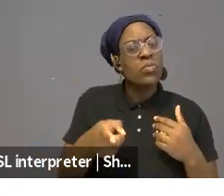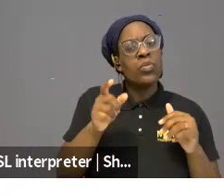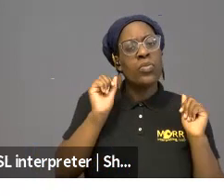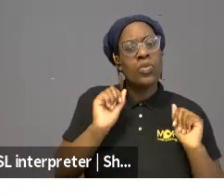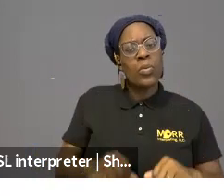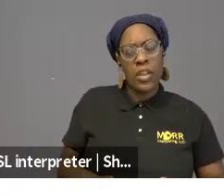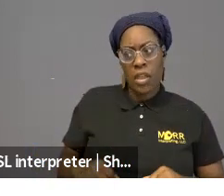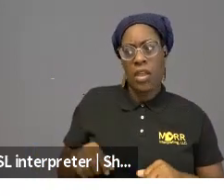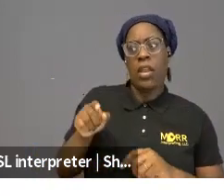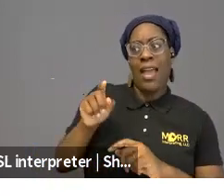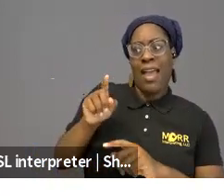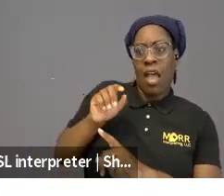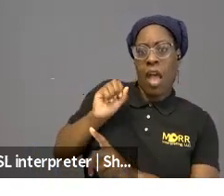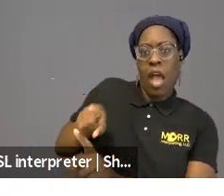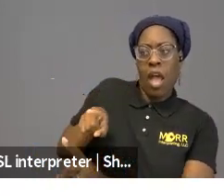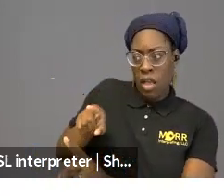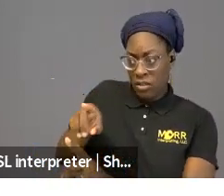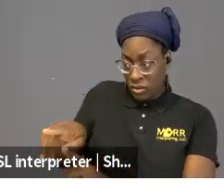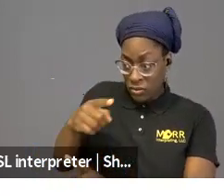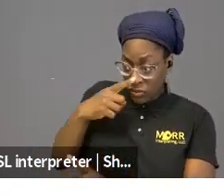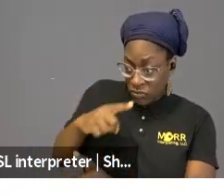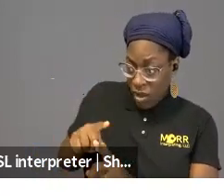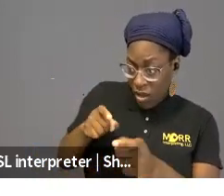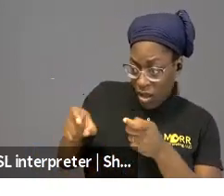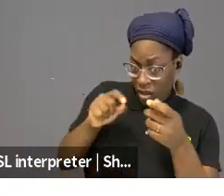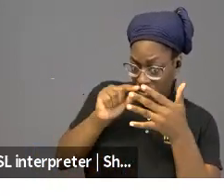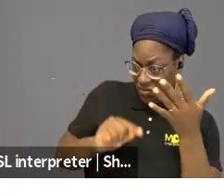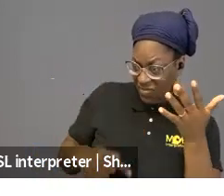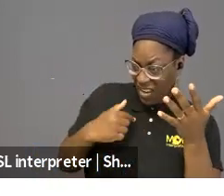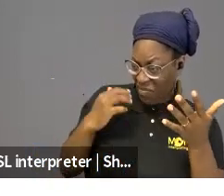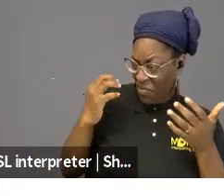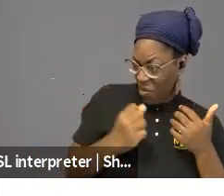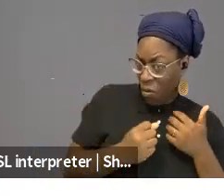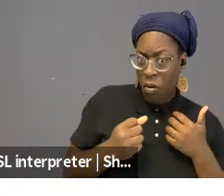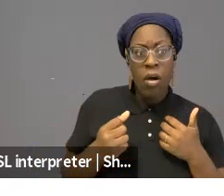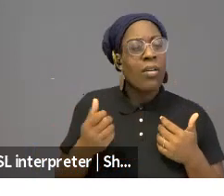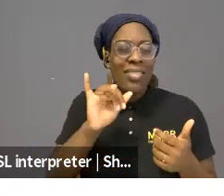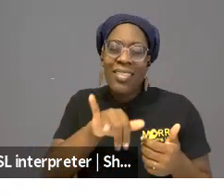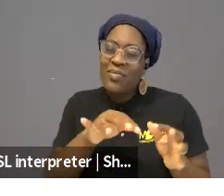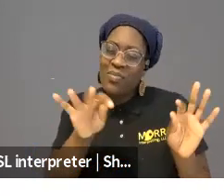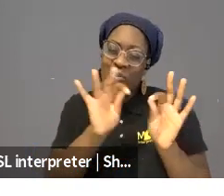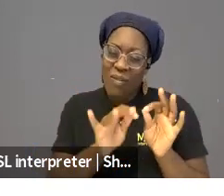that arise alone. I've also worked with Elle a lot, even though Elle and I are not necessarily